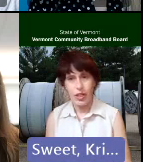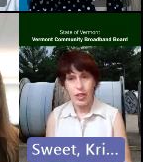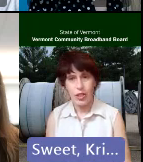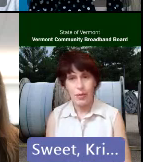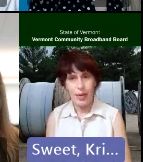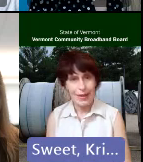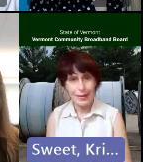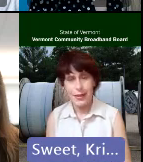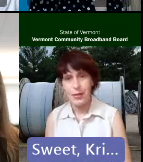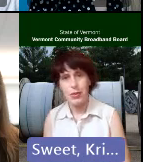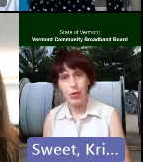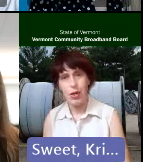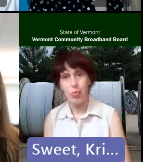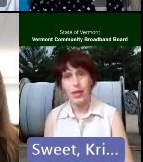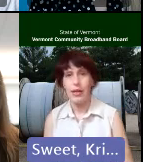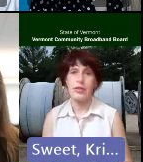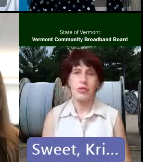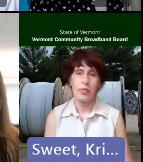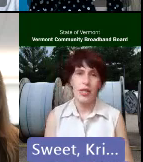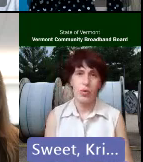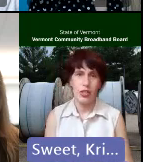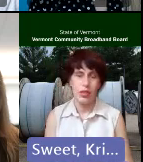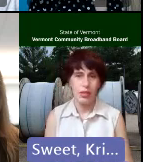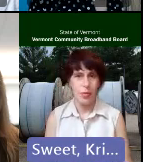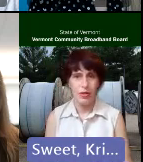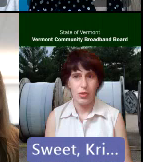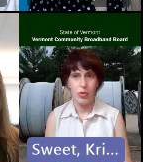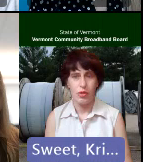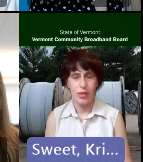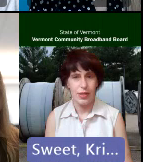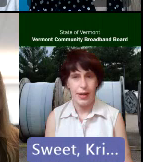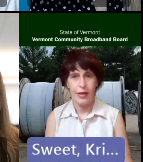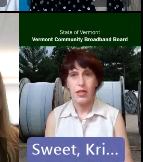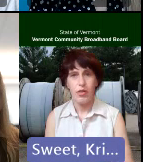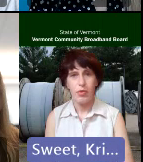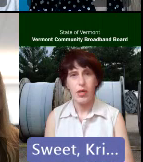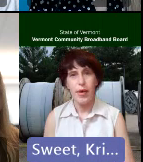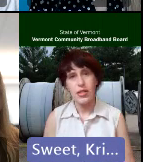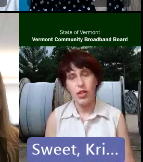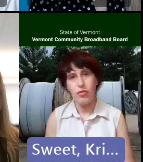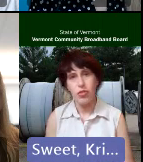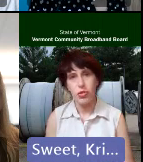And there have been a lot of changes pending, so I hope we can answer as many questions as possible today.